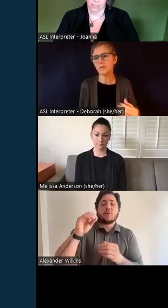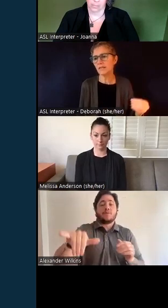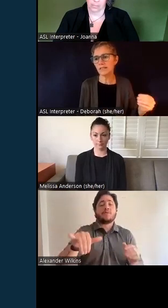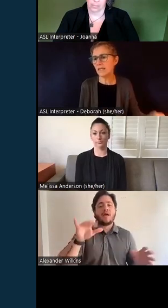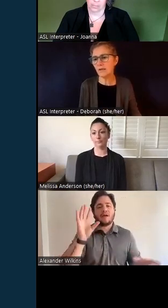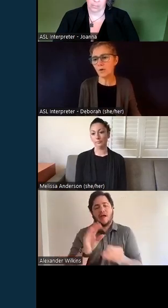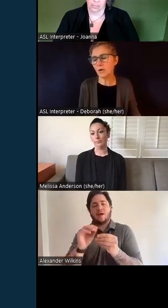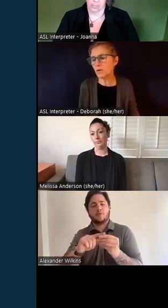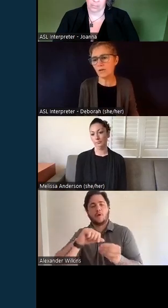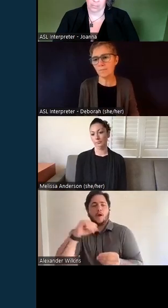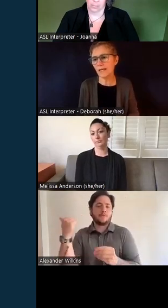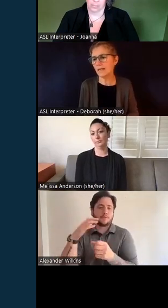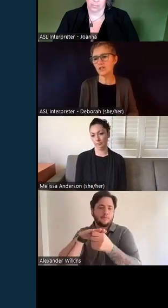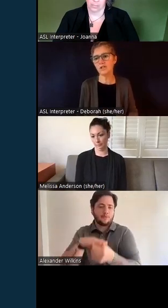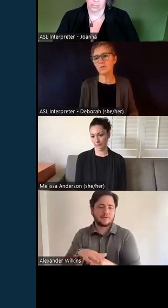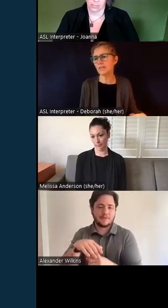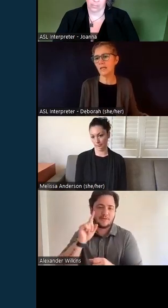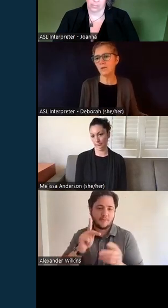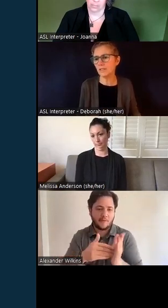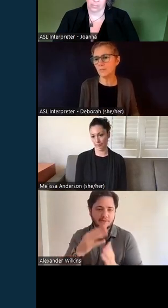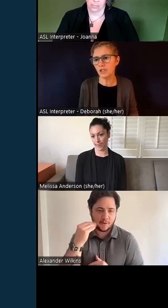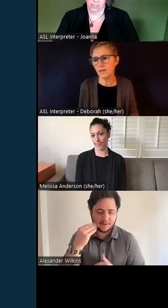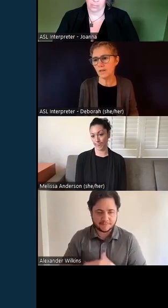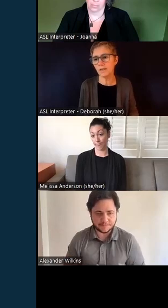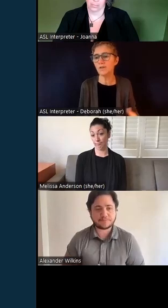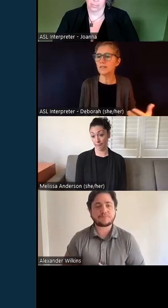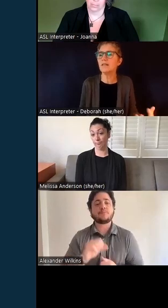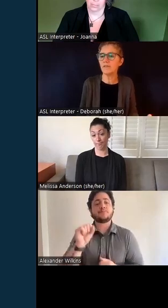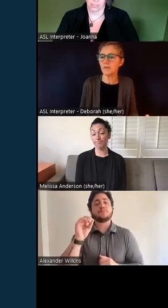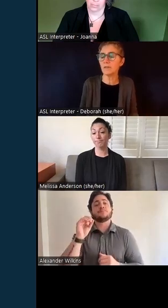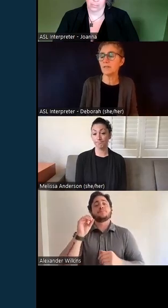like, let's get a cochlear implant into you, let's get you into speech therapy. So that's another of